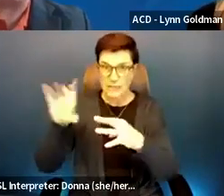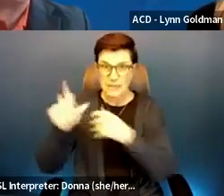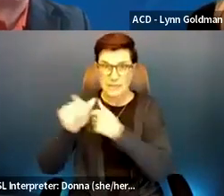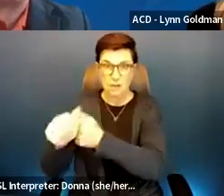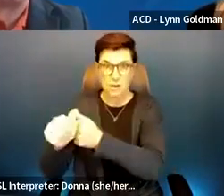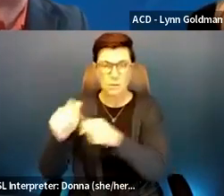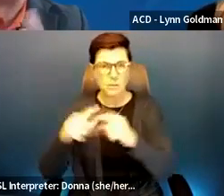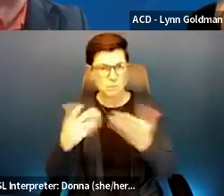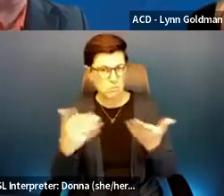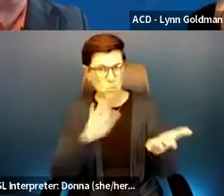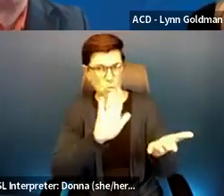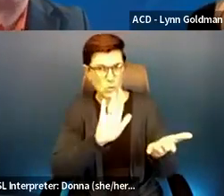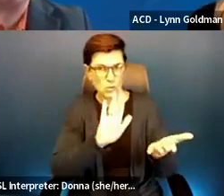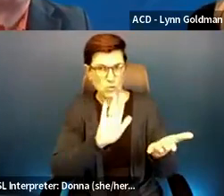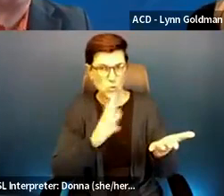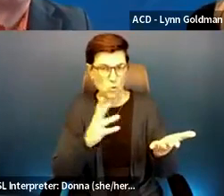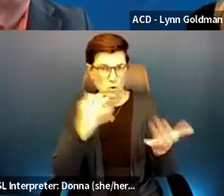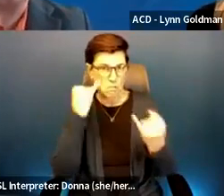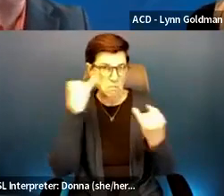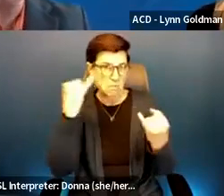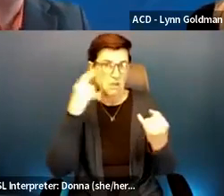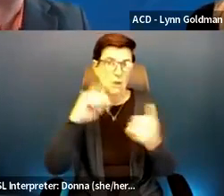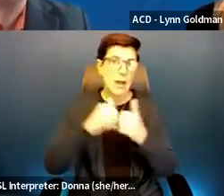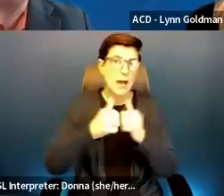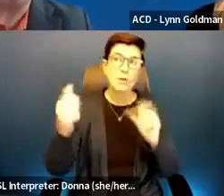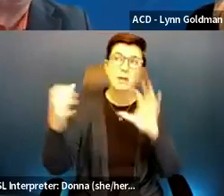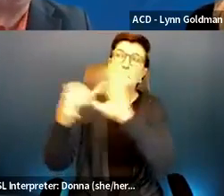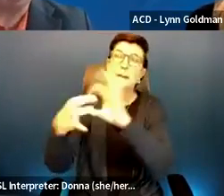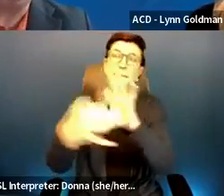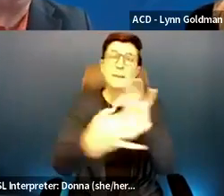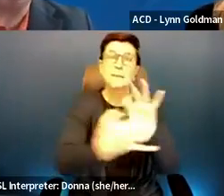of the U.S. and working with our other public health partners out there around the world?